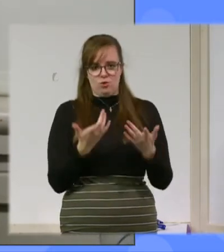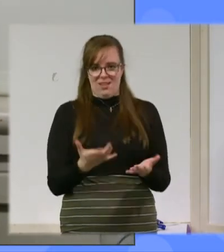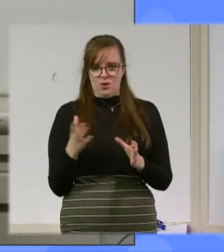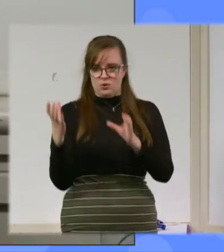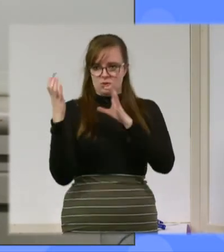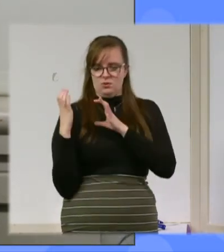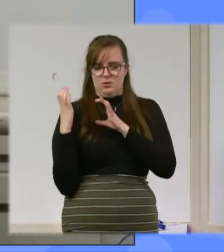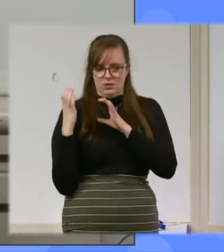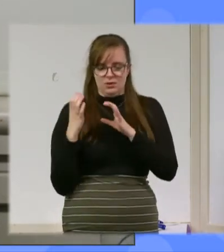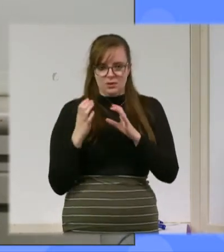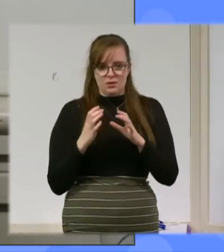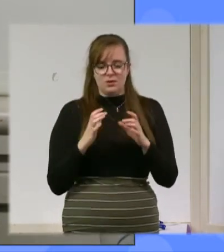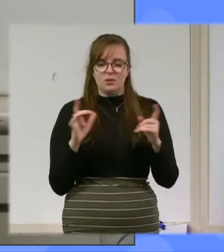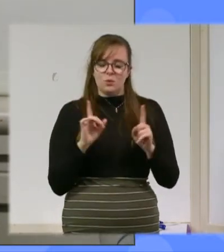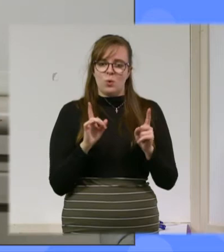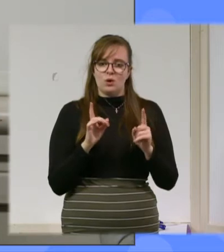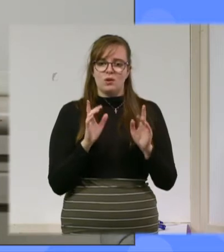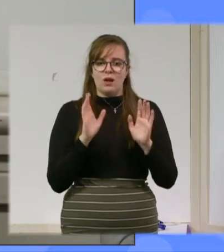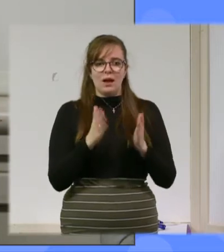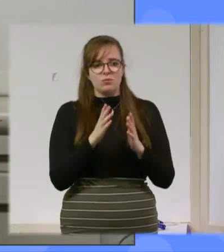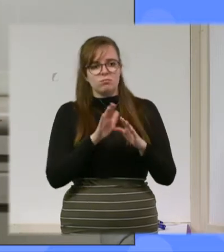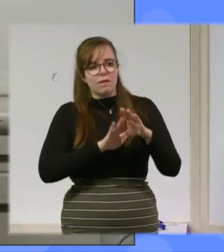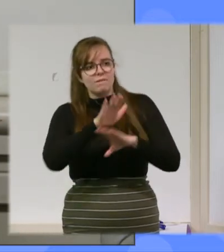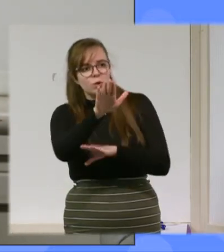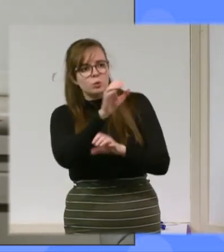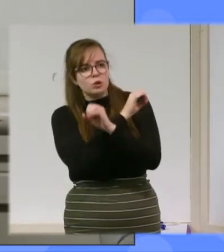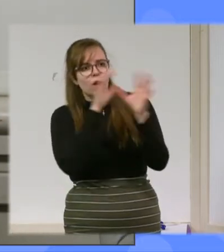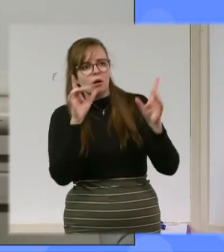assembly is in a sense to look to the future and not simply to dwell on the